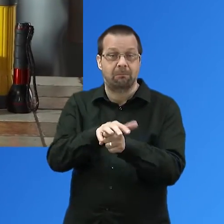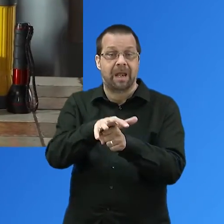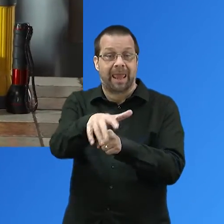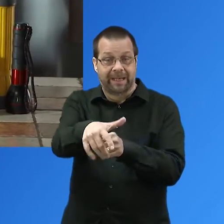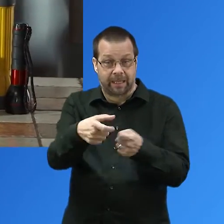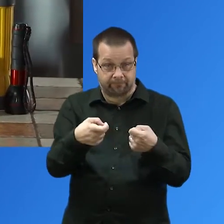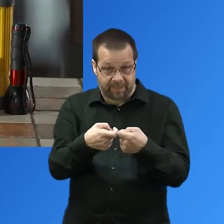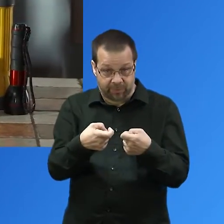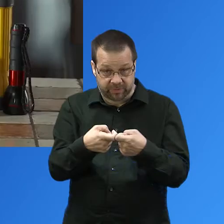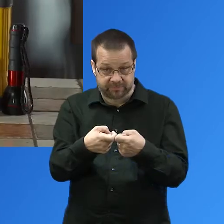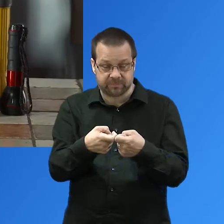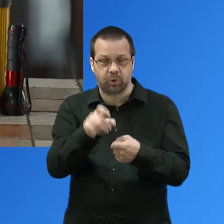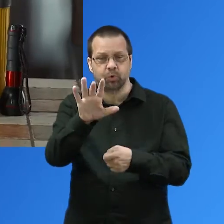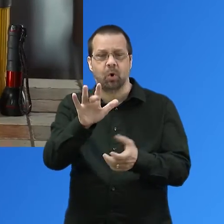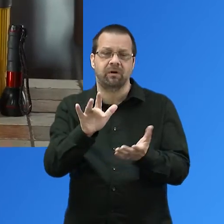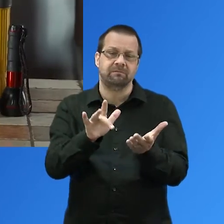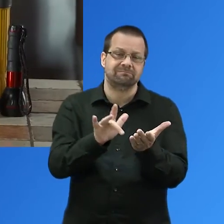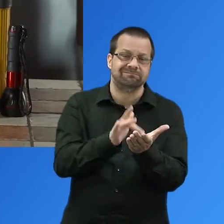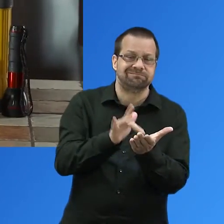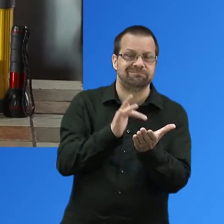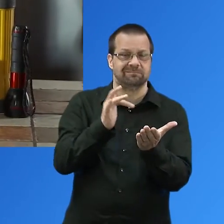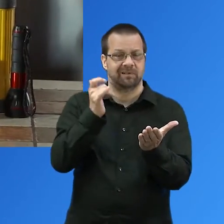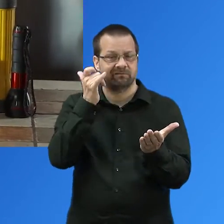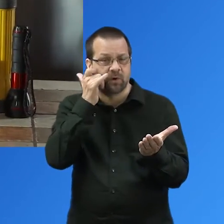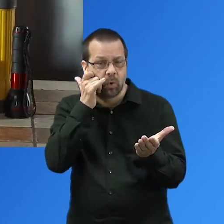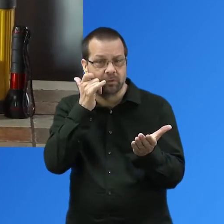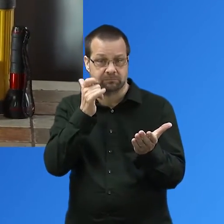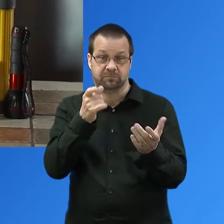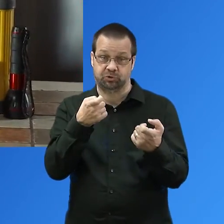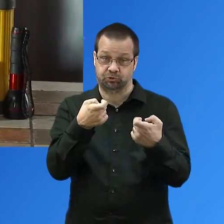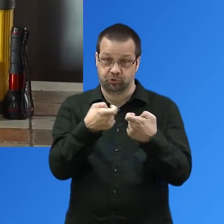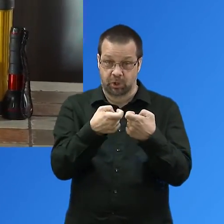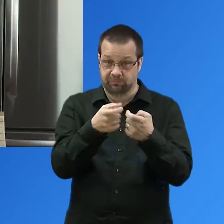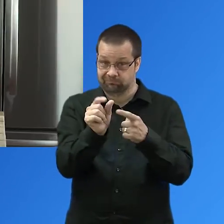charge cell phones, smartphones, tablets and laptops prior to the outage.